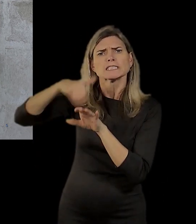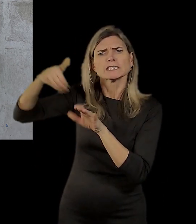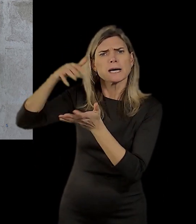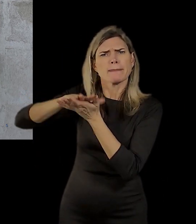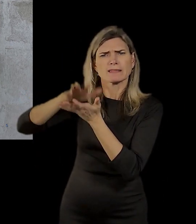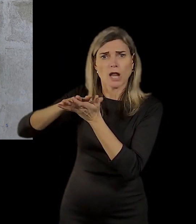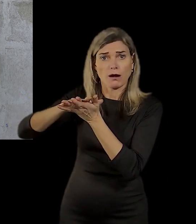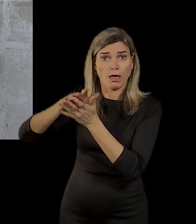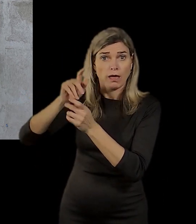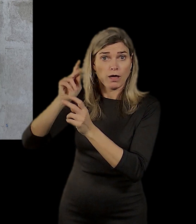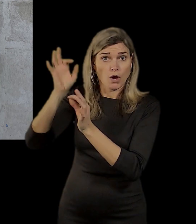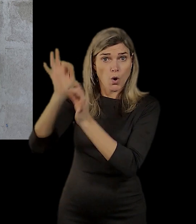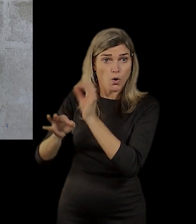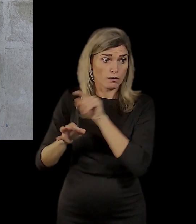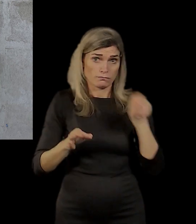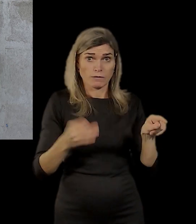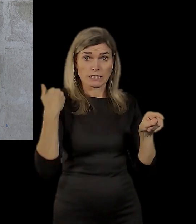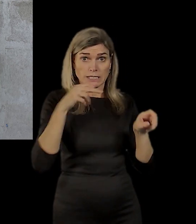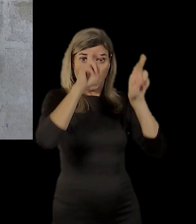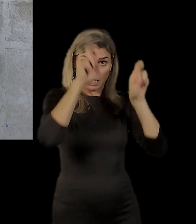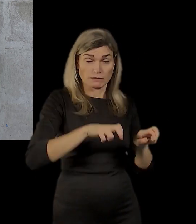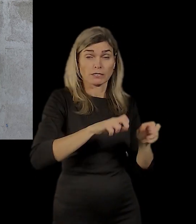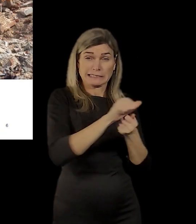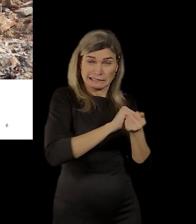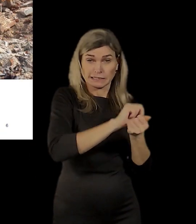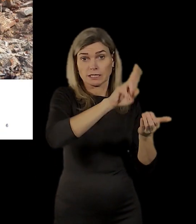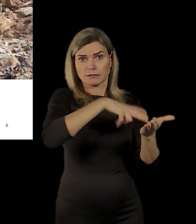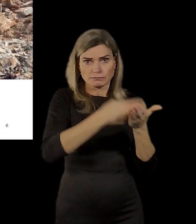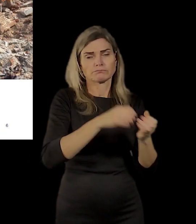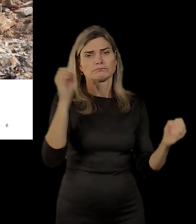And the subsequent fate of these structures. They will end up in that place again, crushed